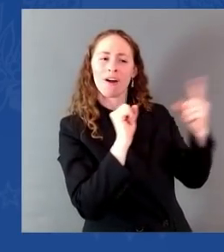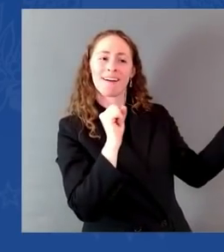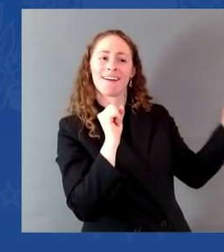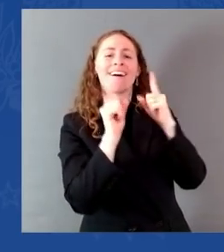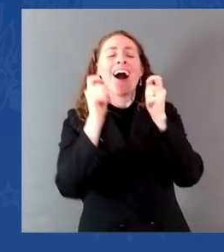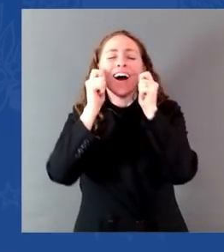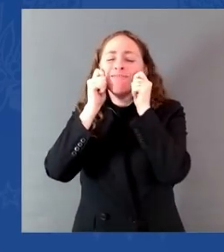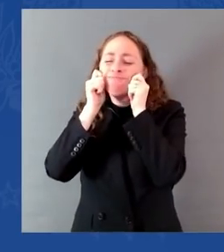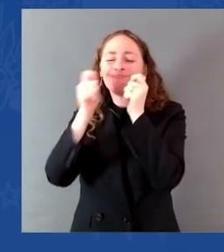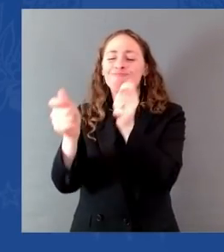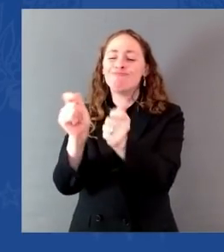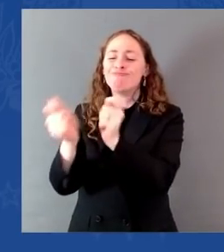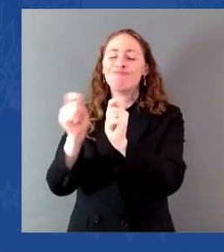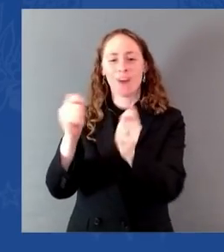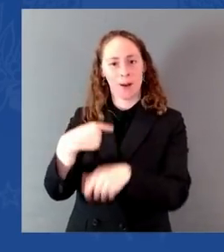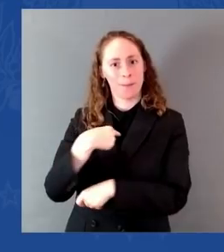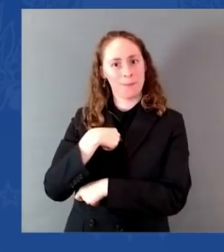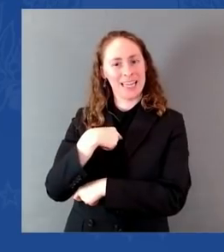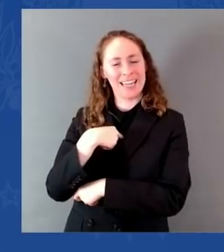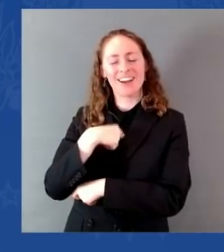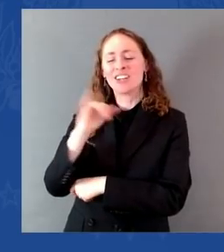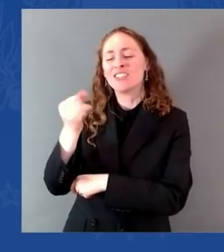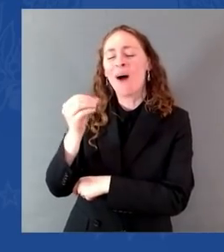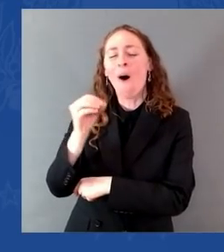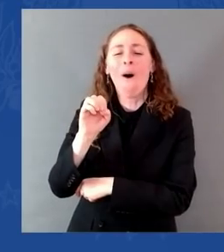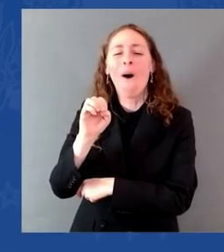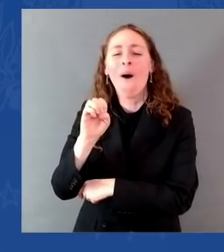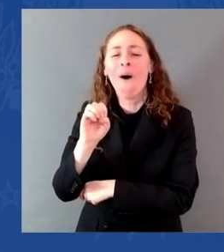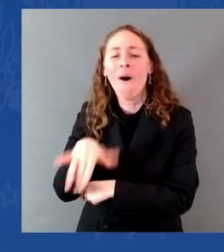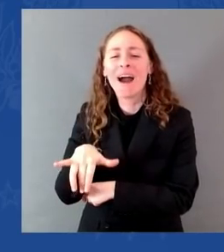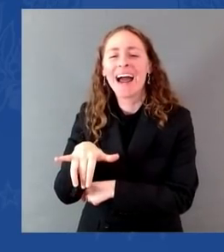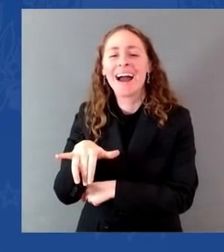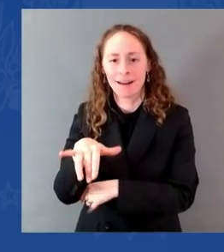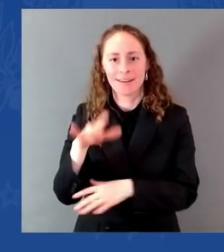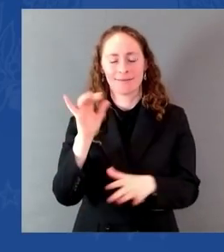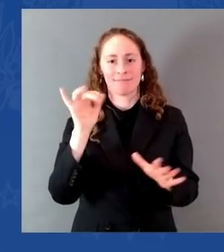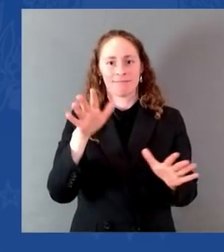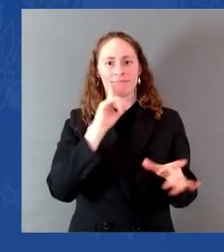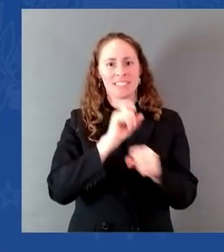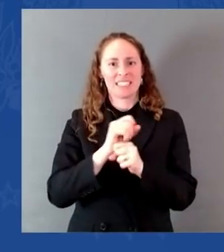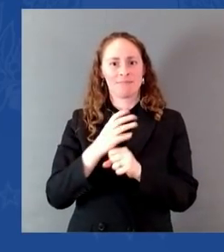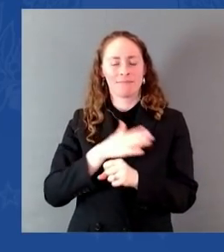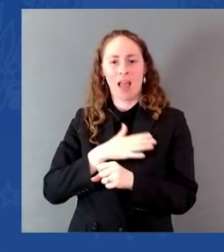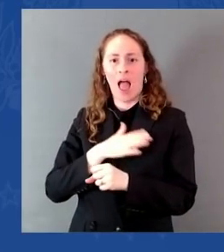True story. And I said -- I said, "No, no, it's okay.